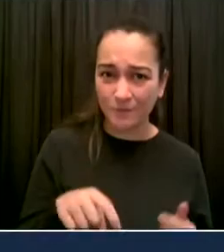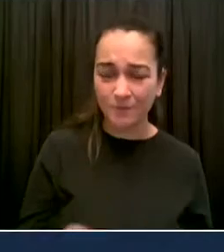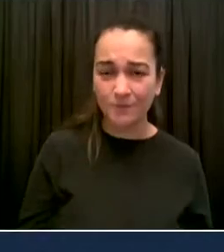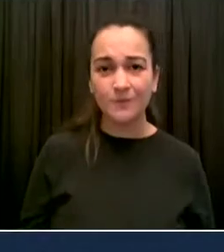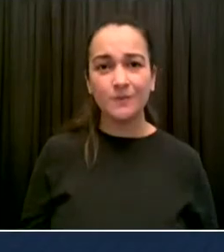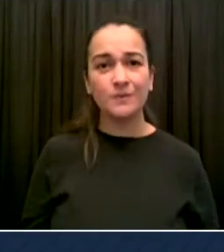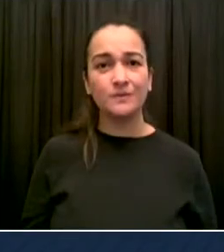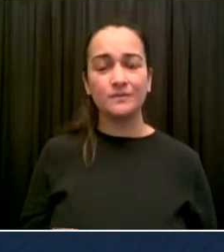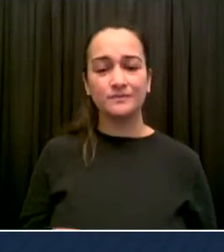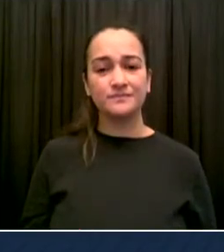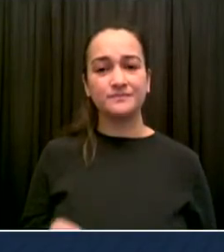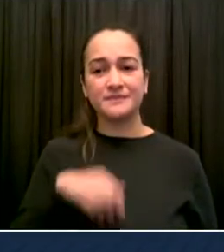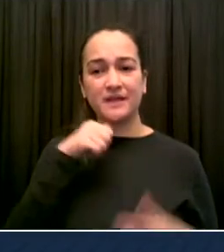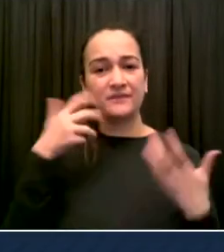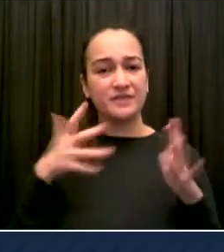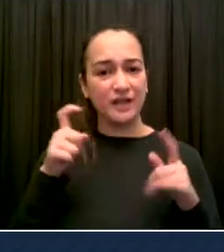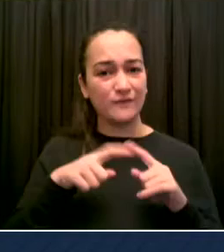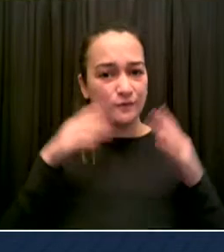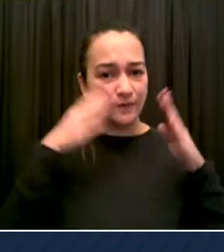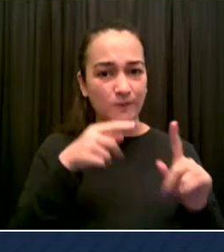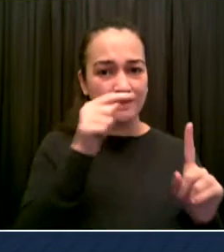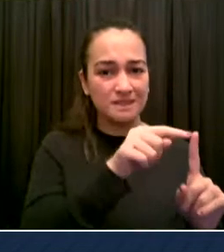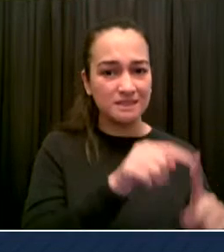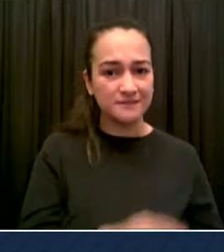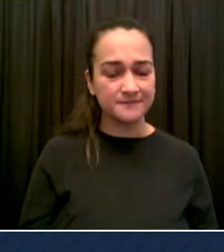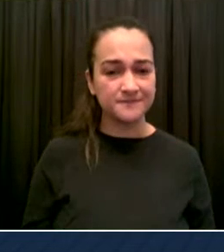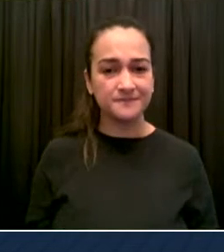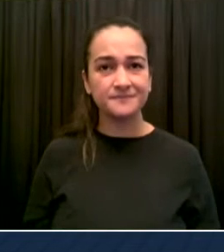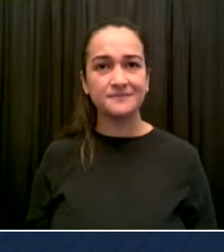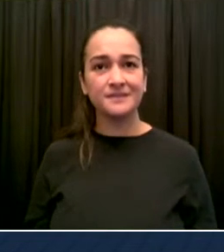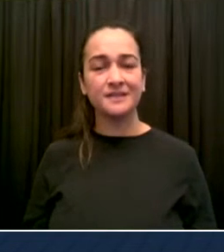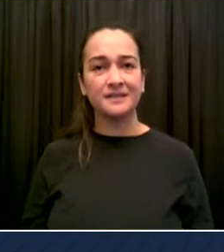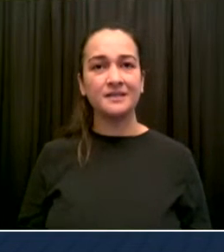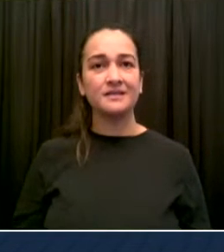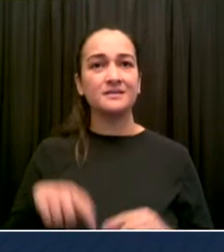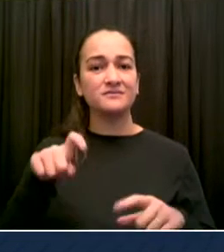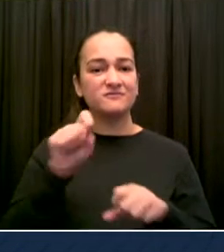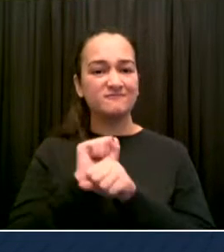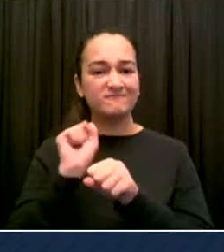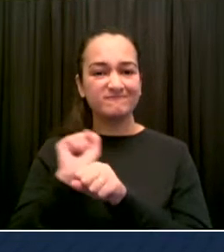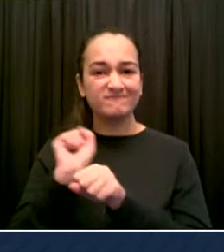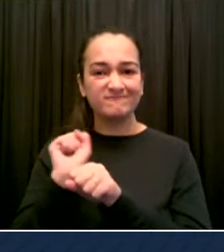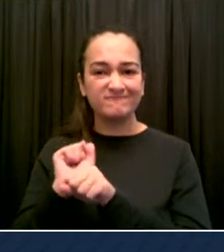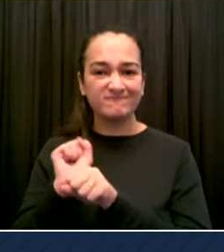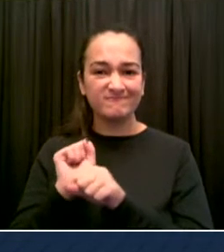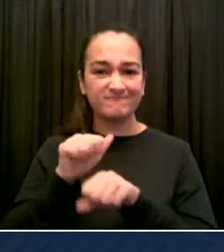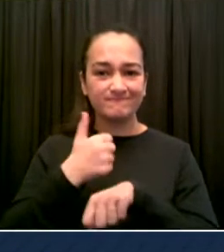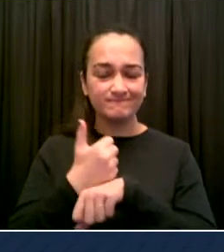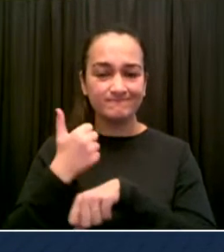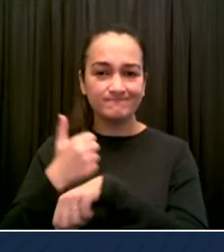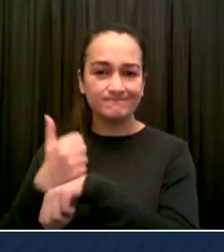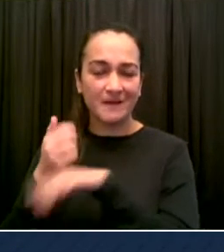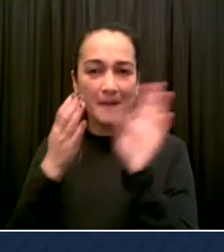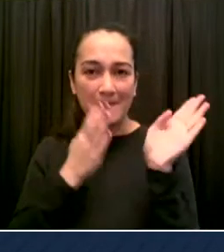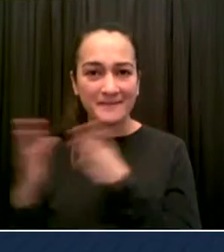EEND TO FIND NEW AND DIFFERENT